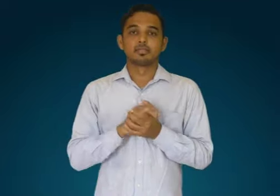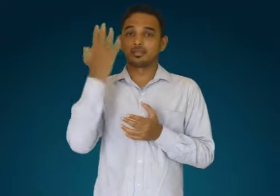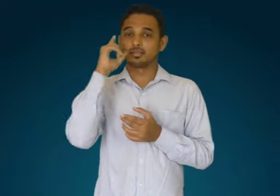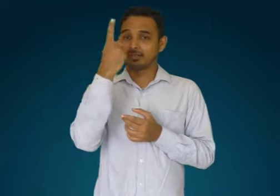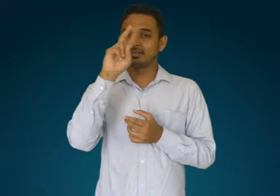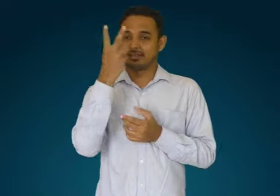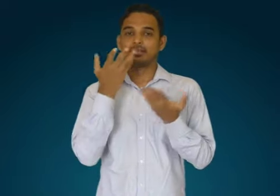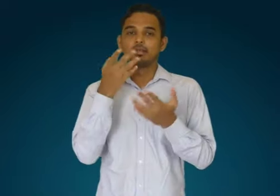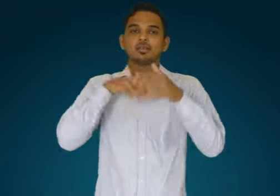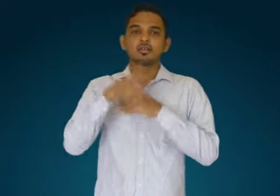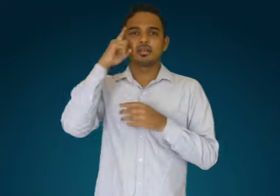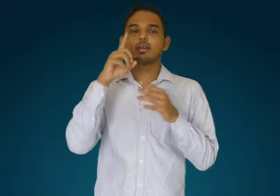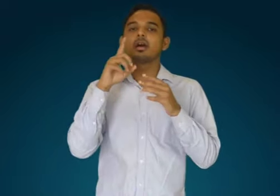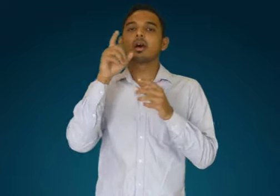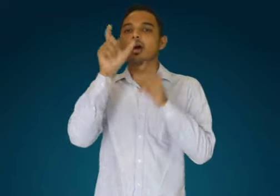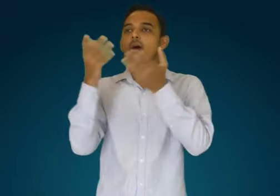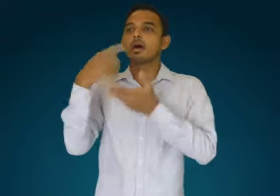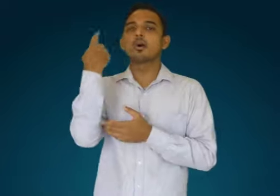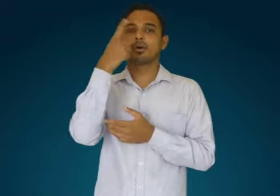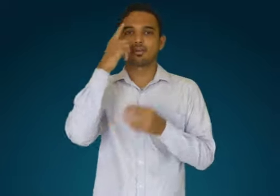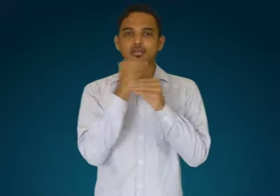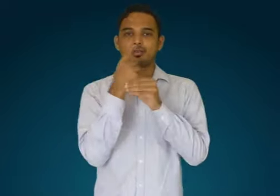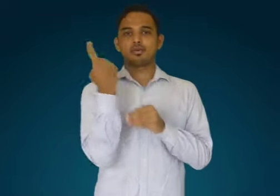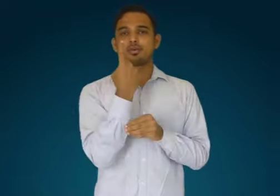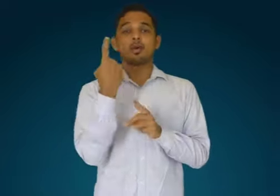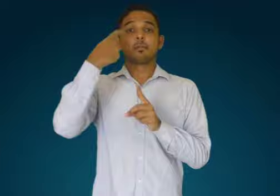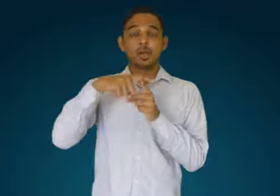also hosted two collaborative workshops first in bhuvaneshwar